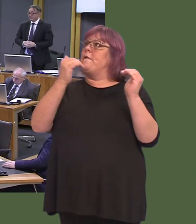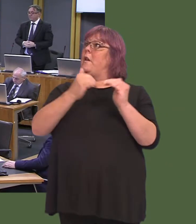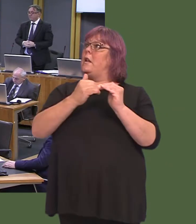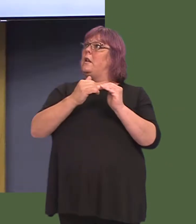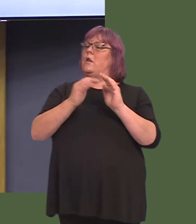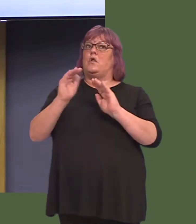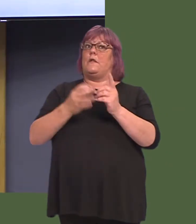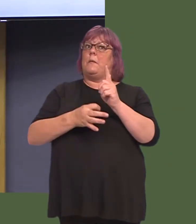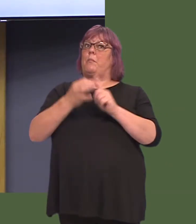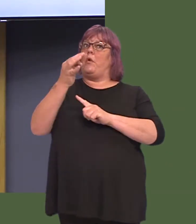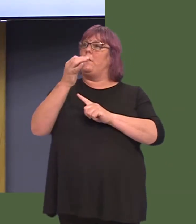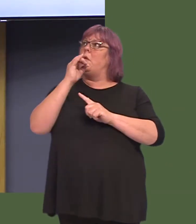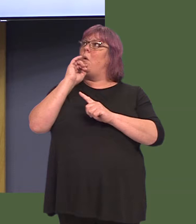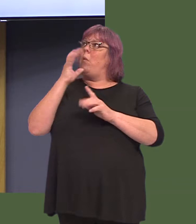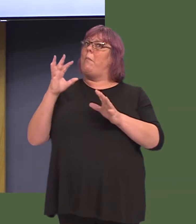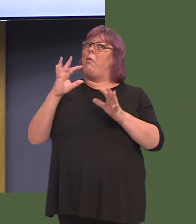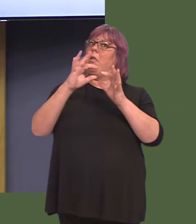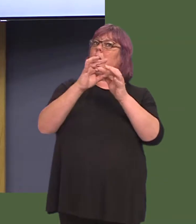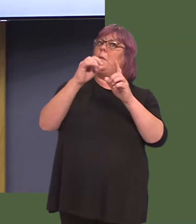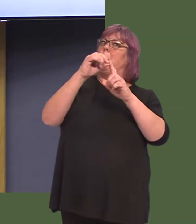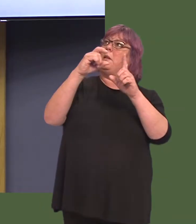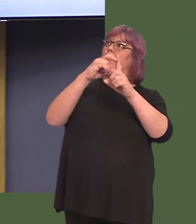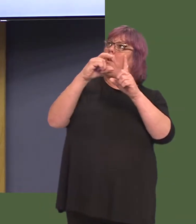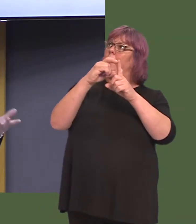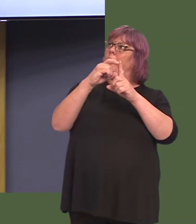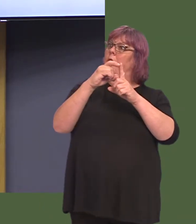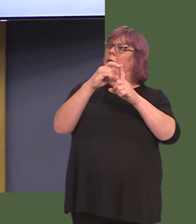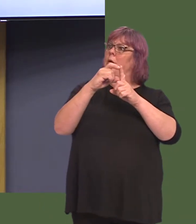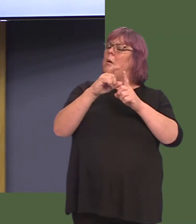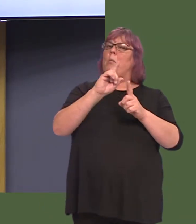come through to Pontypridd, but are probably unlikely to go as far as providing benefits